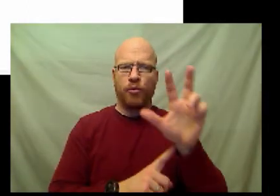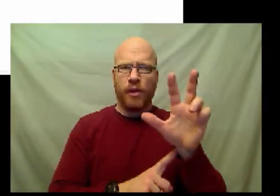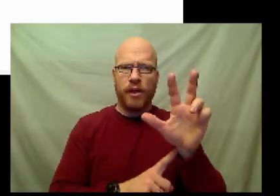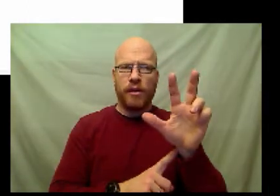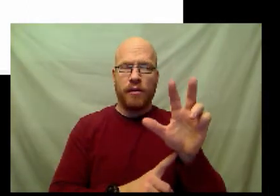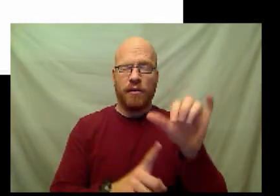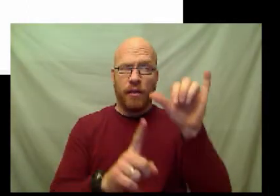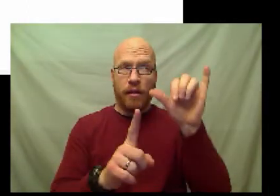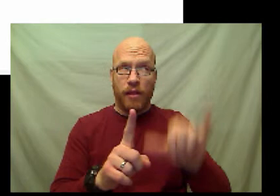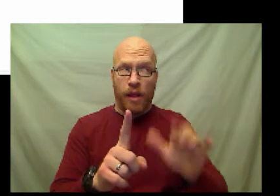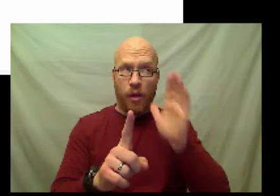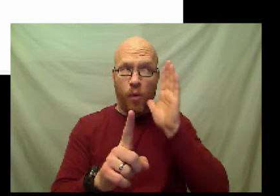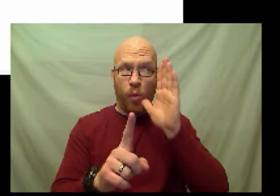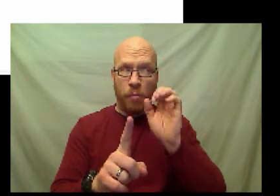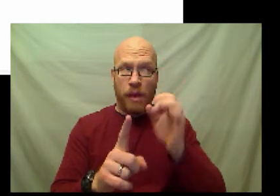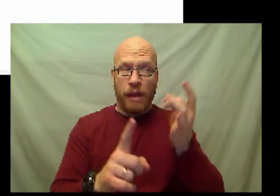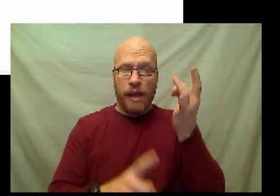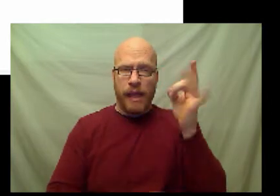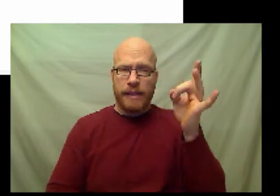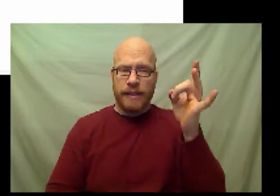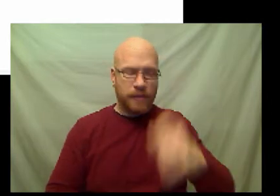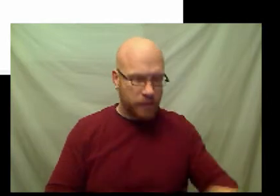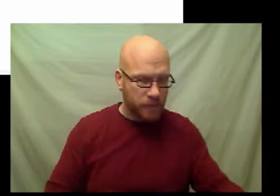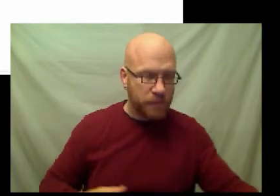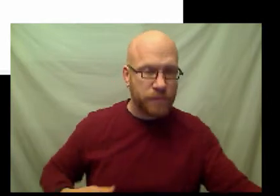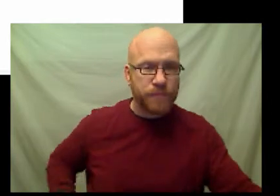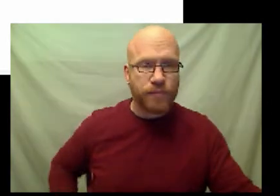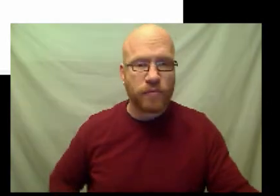So 2 times 3 times 3, will be 18.